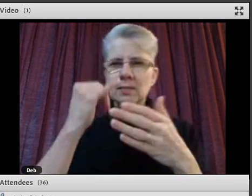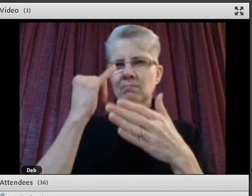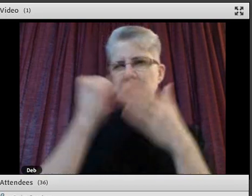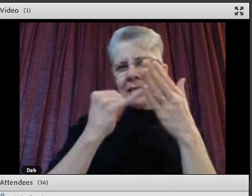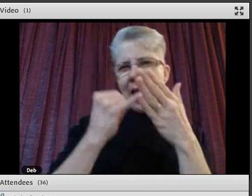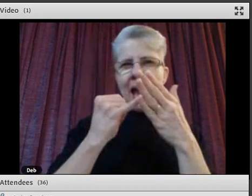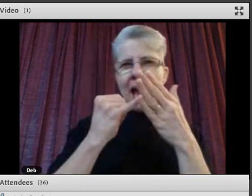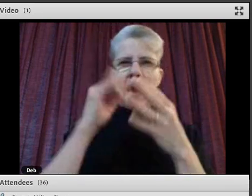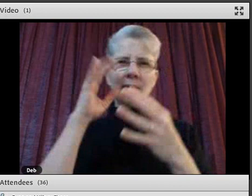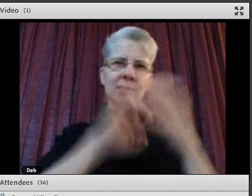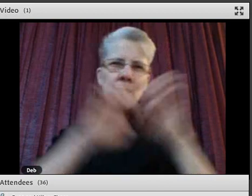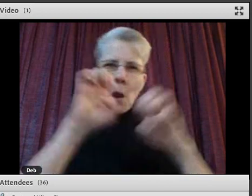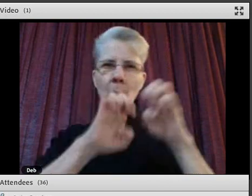is an incredibly valuable process.